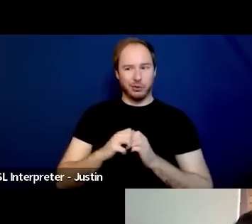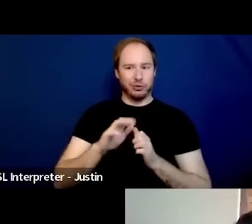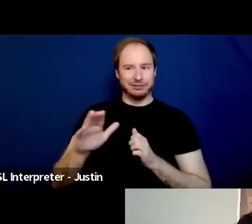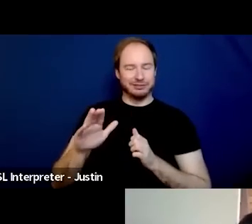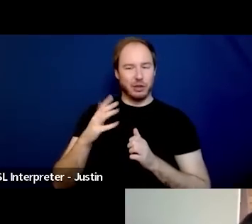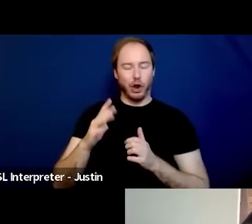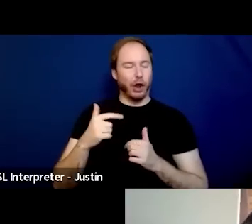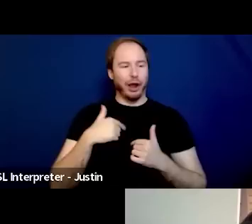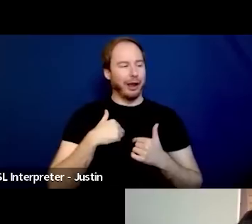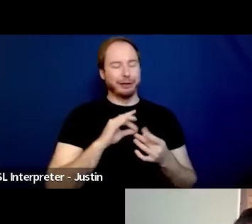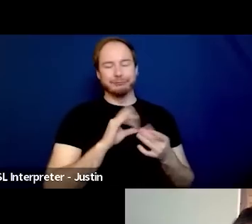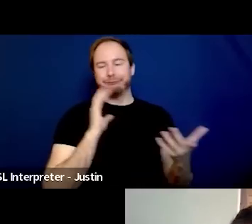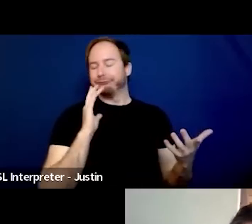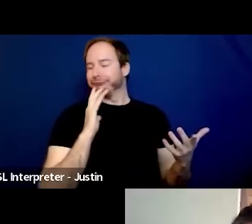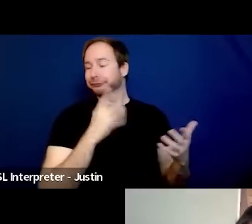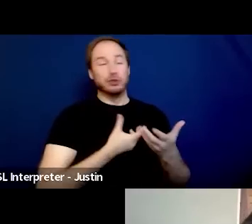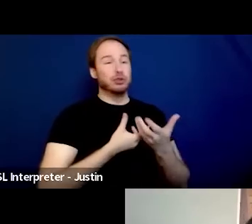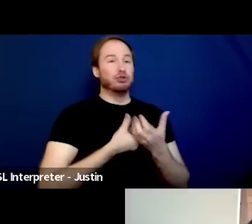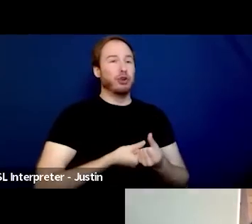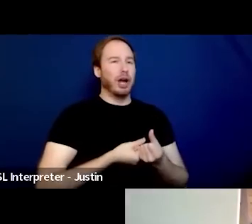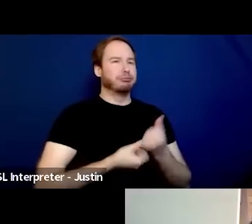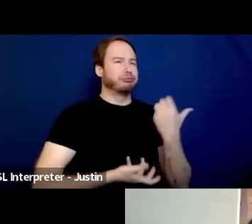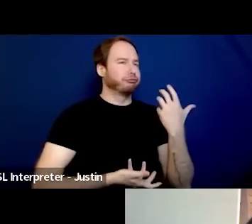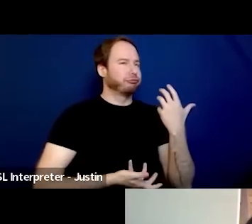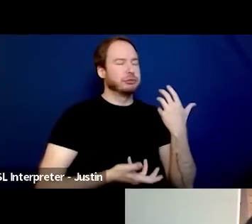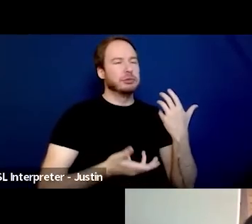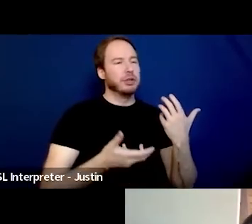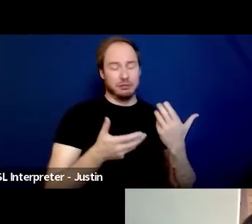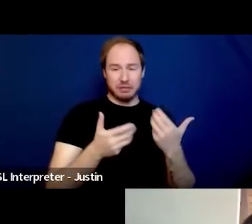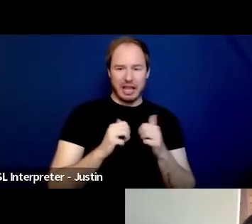based upon previous negative experiences? Any recommendations?